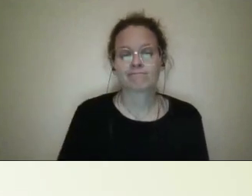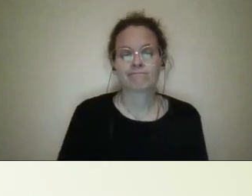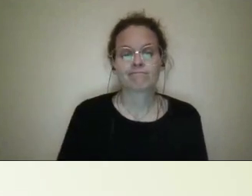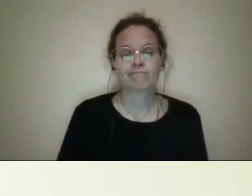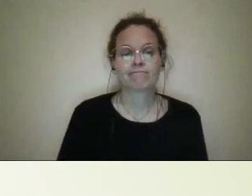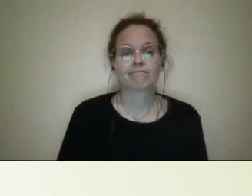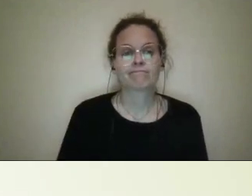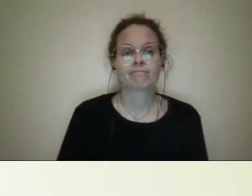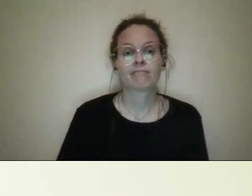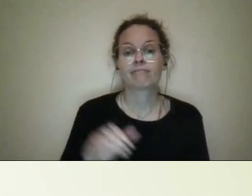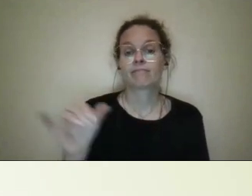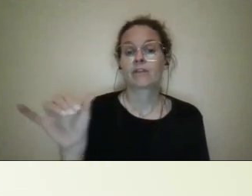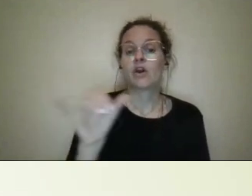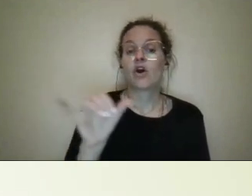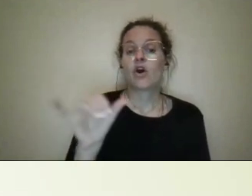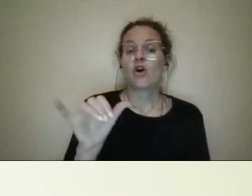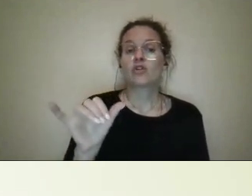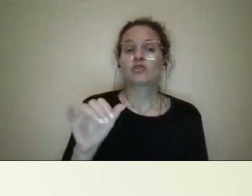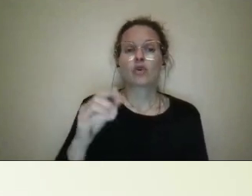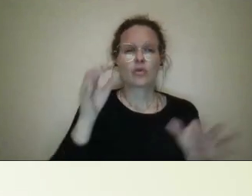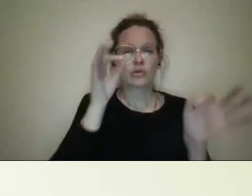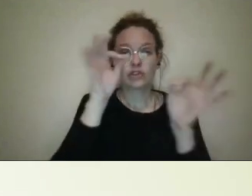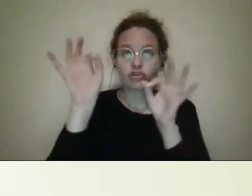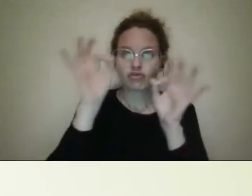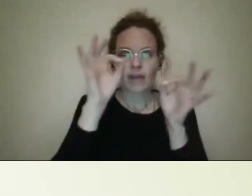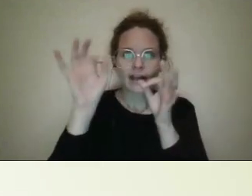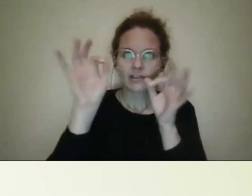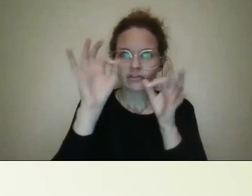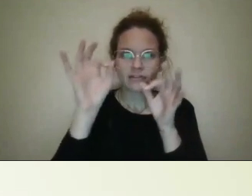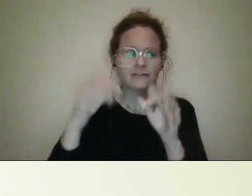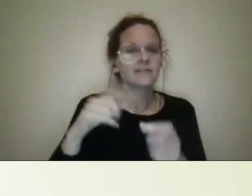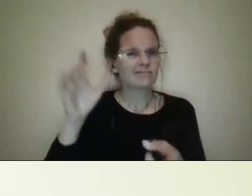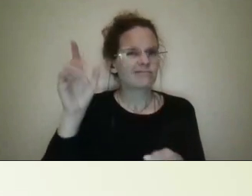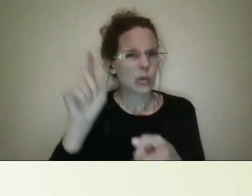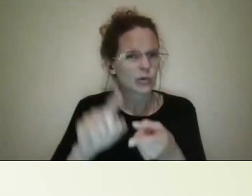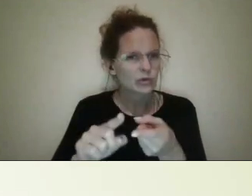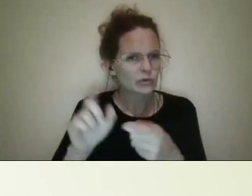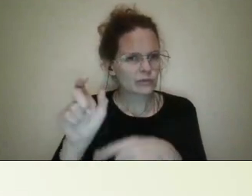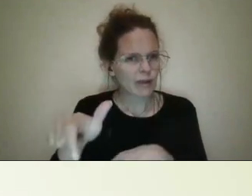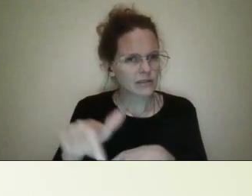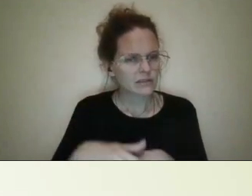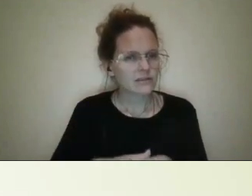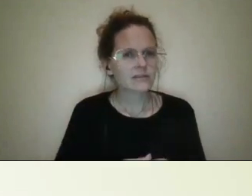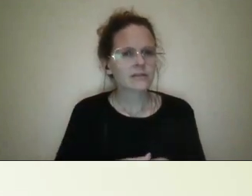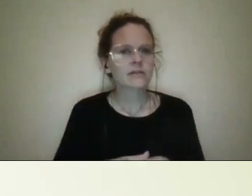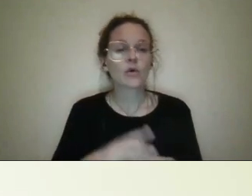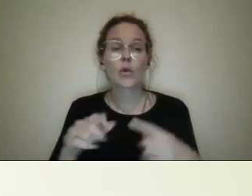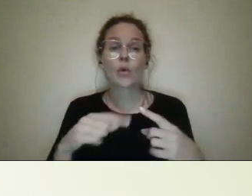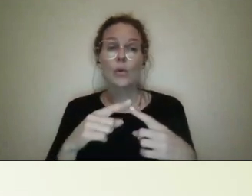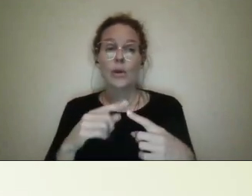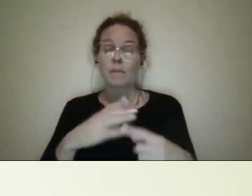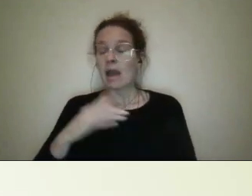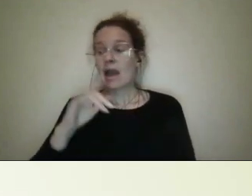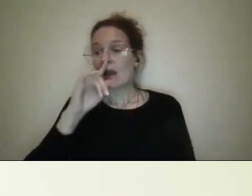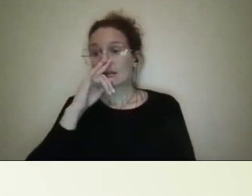You also want to reduce distractions. I can remember when my children were - especially